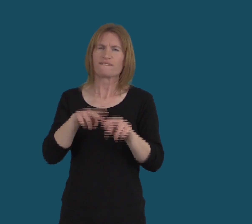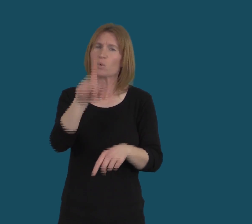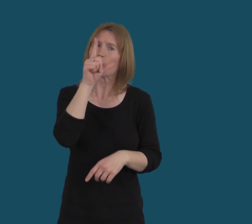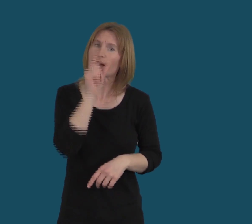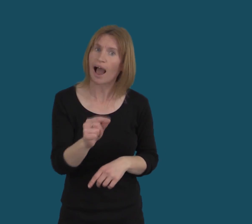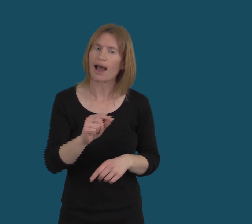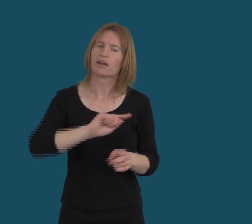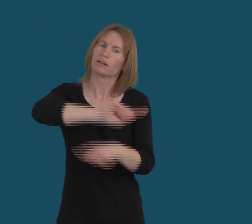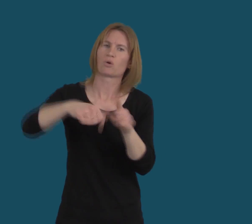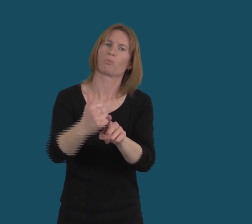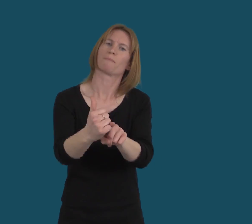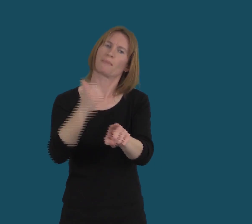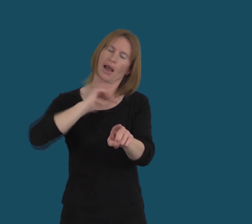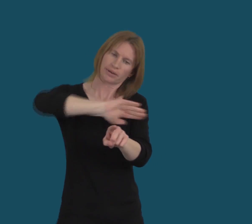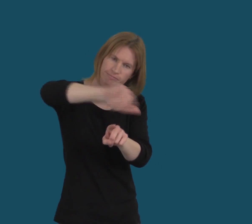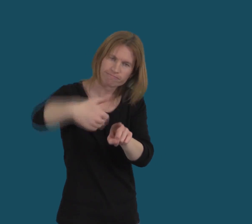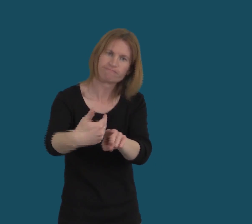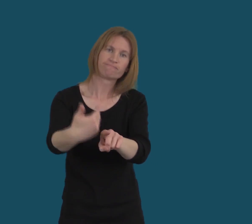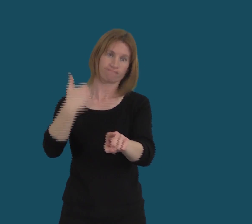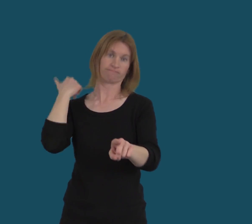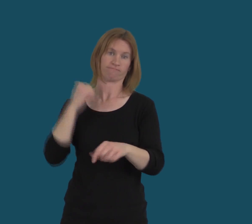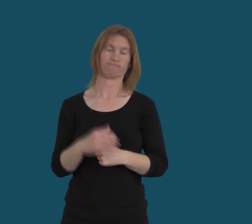turn back if possible.